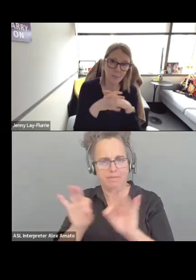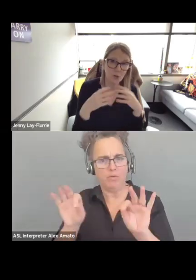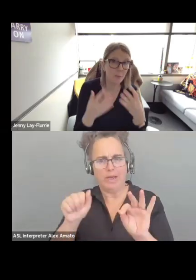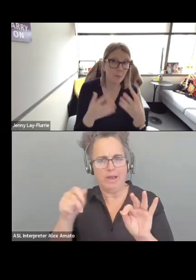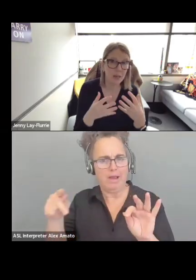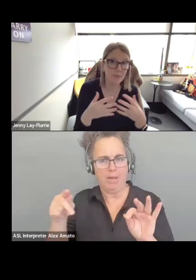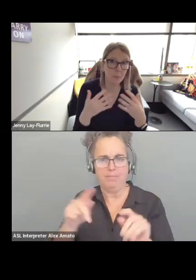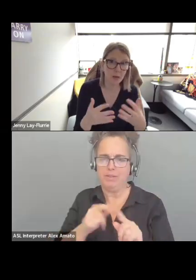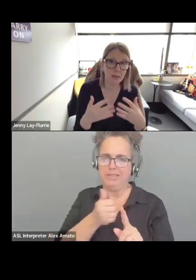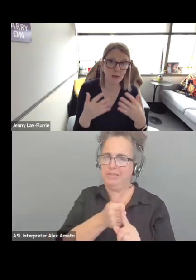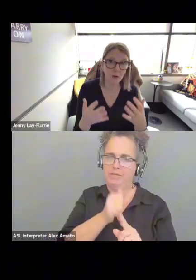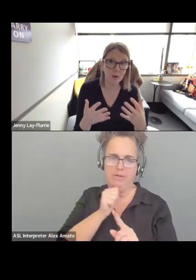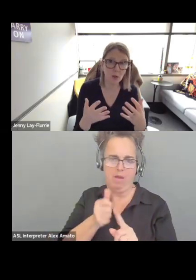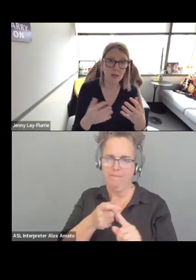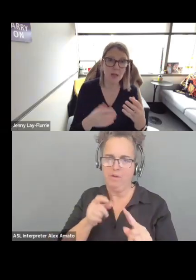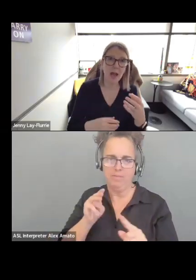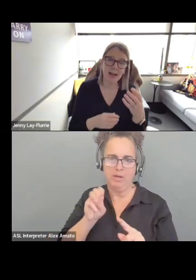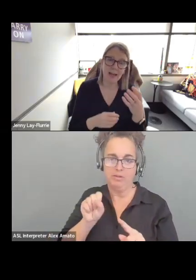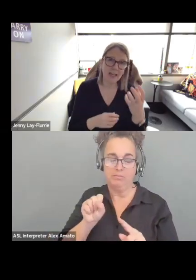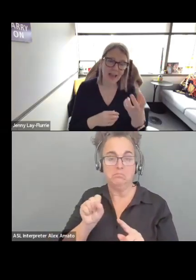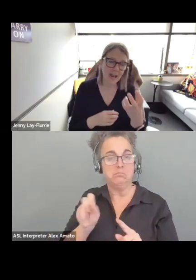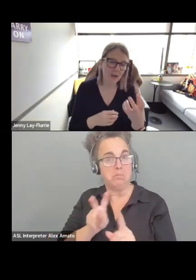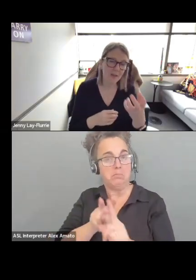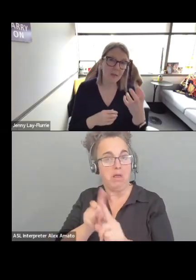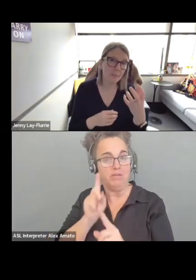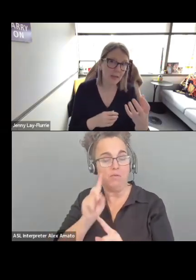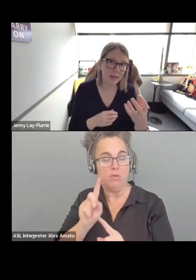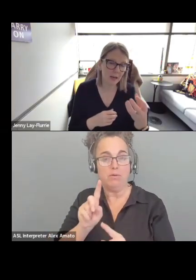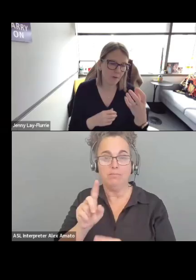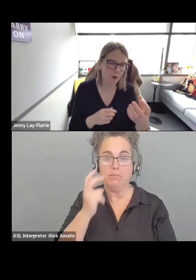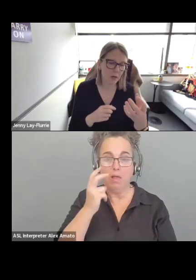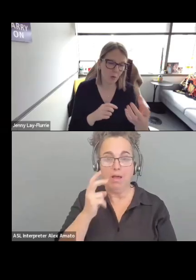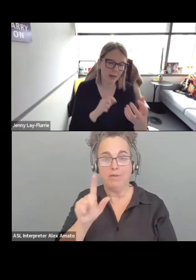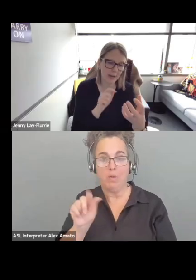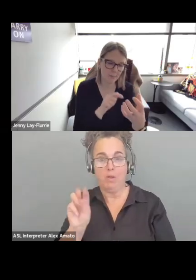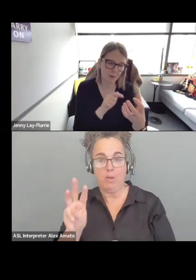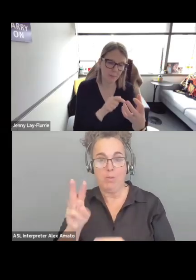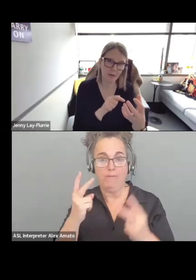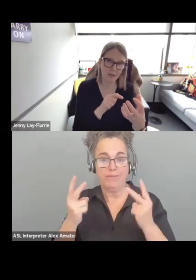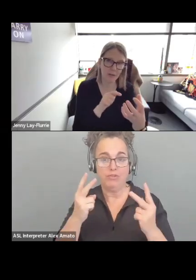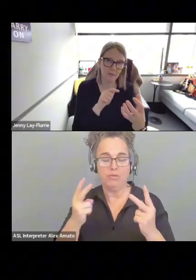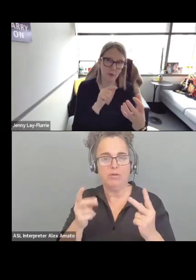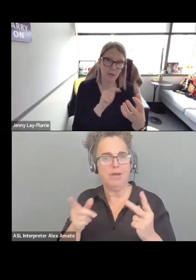It is predominantly for blind and low vision. And it gave, in the beginning, a very quick capability